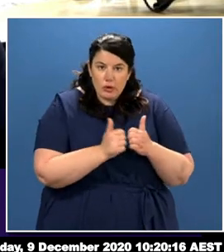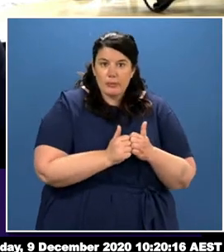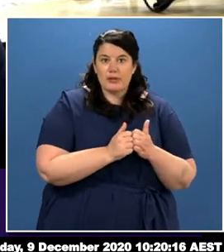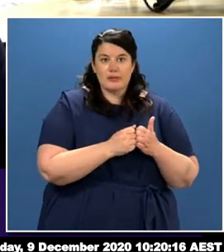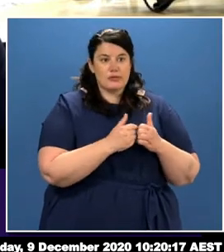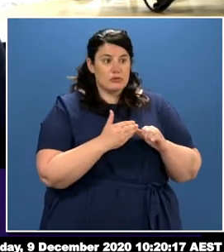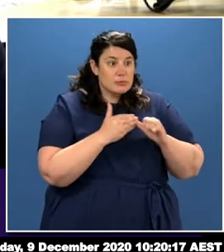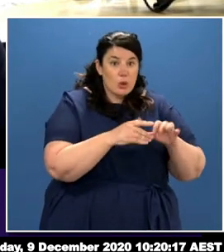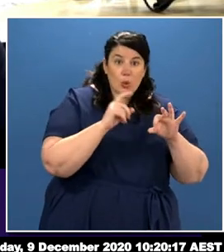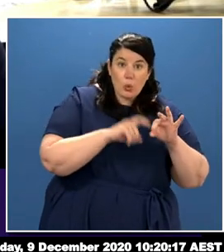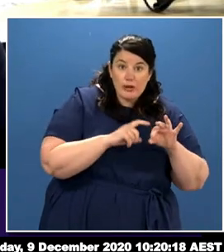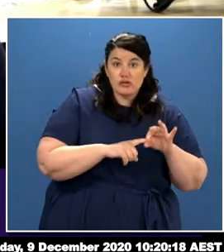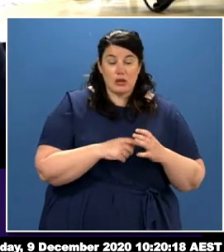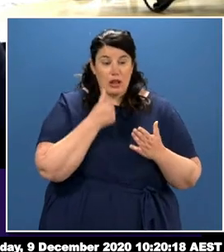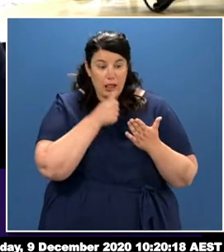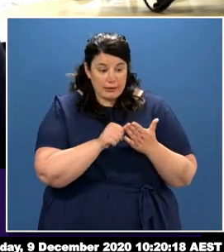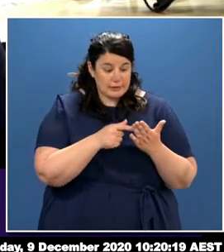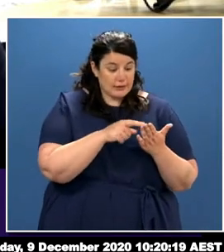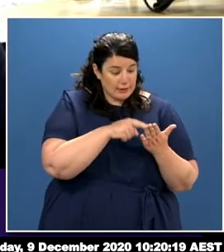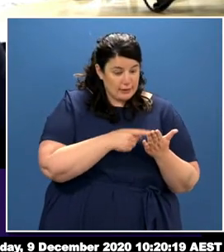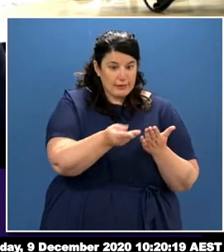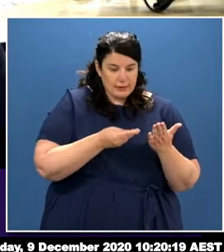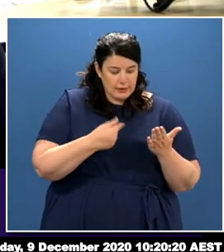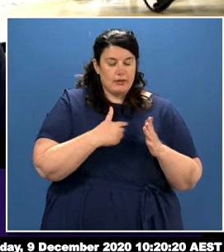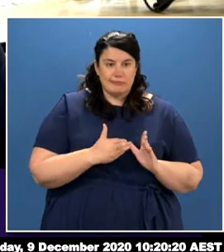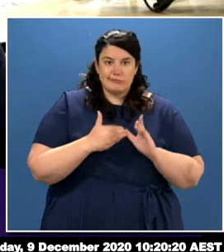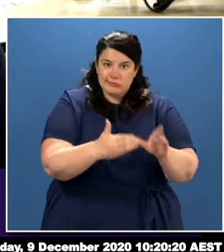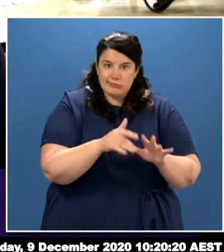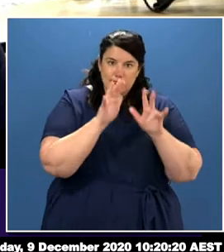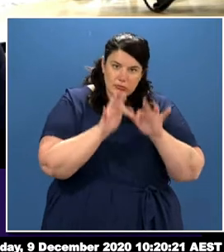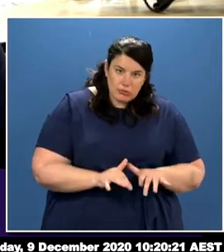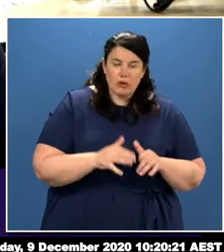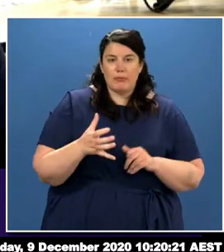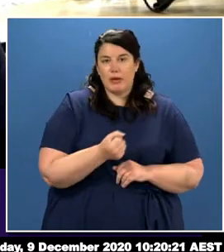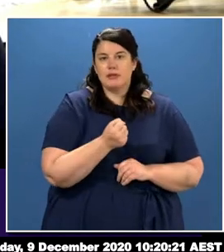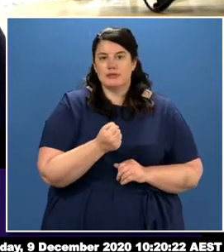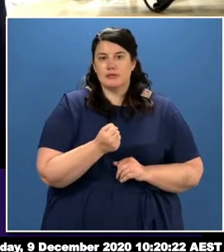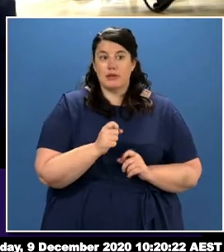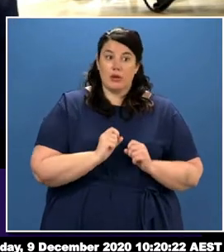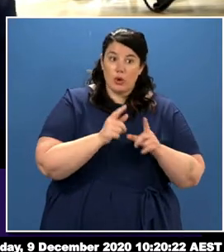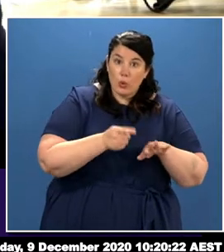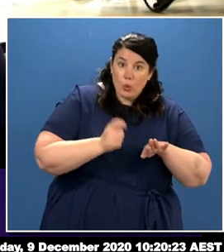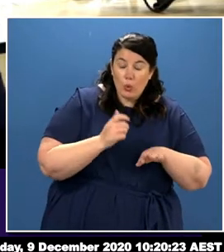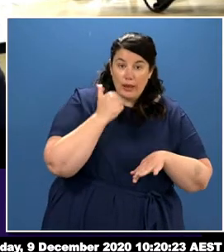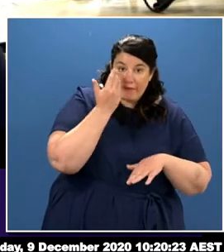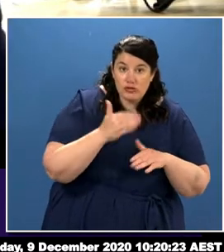questions or letters from the other parties in that proceeding, attending court every day.